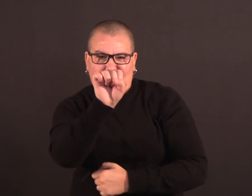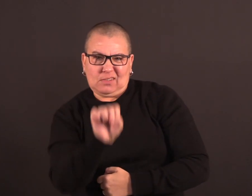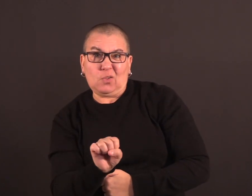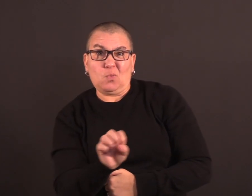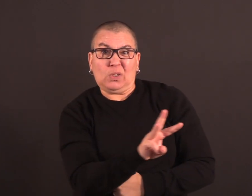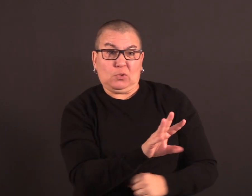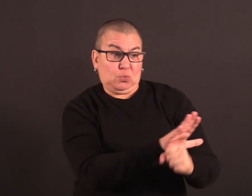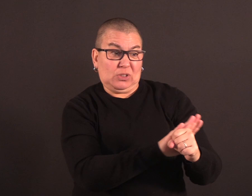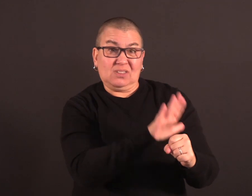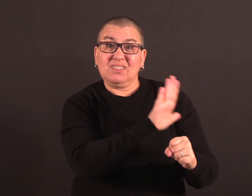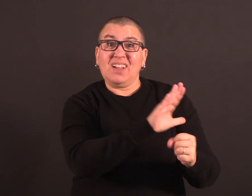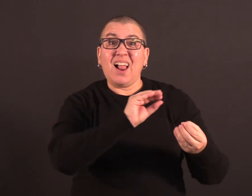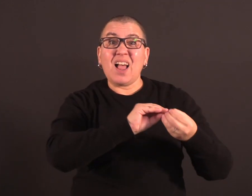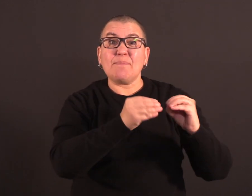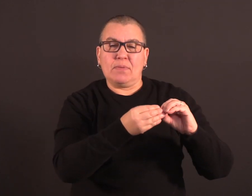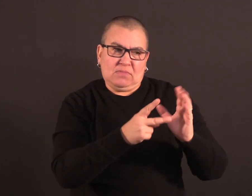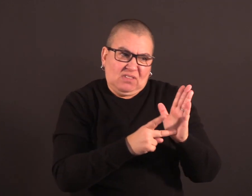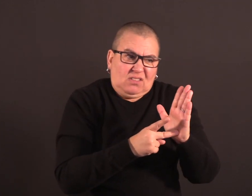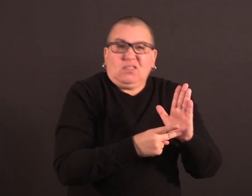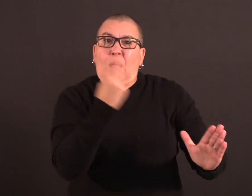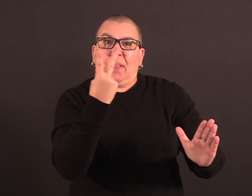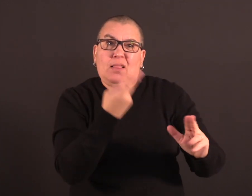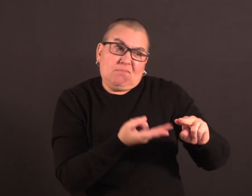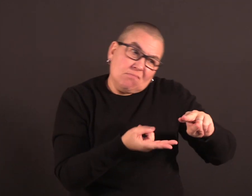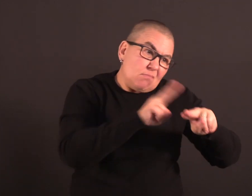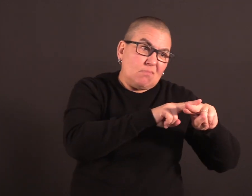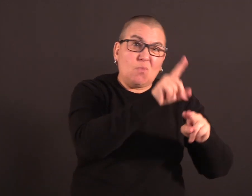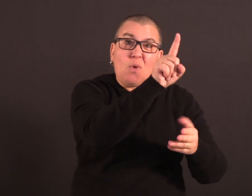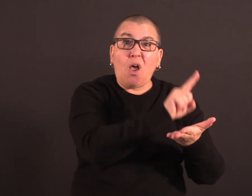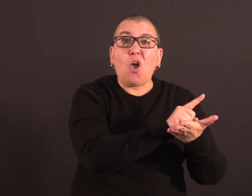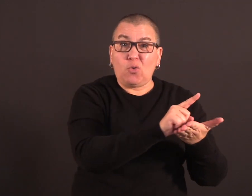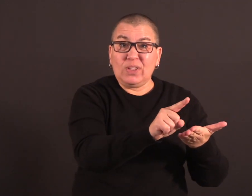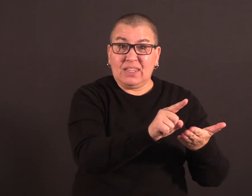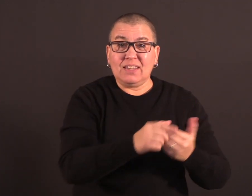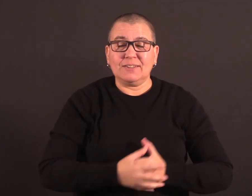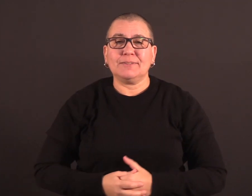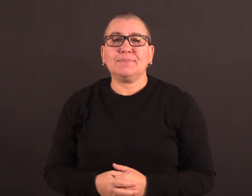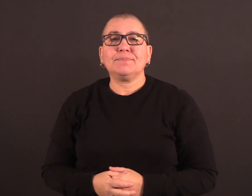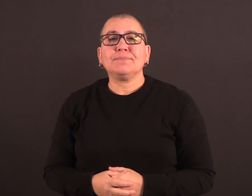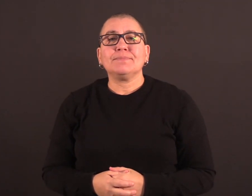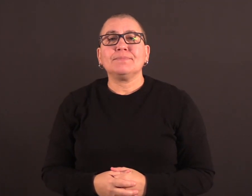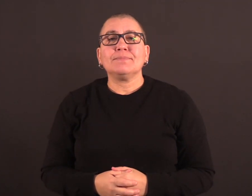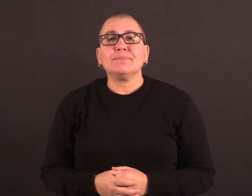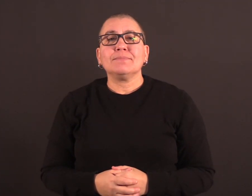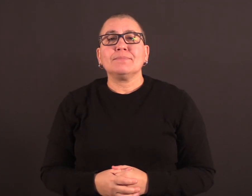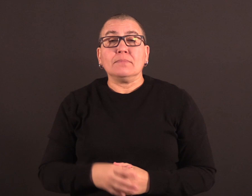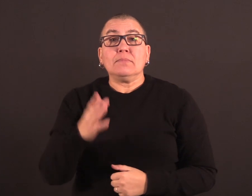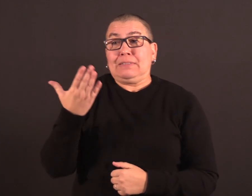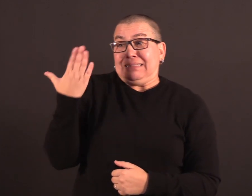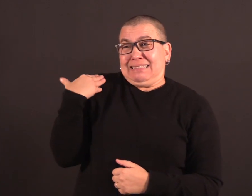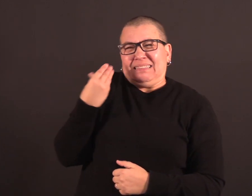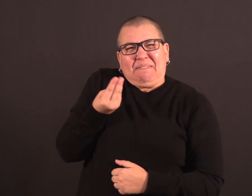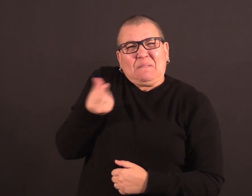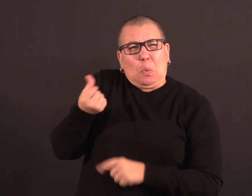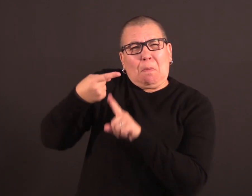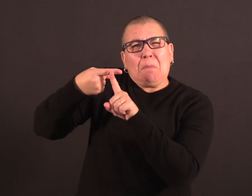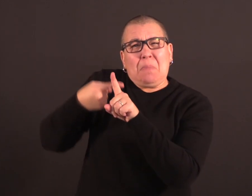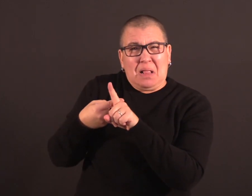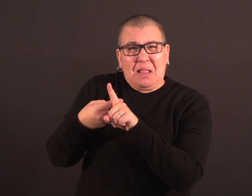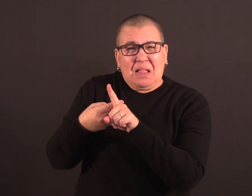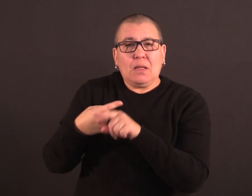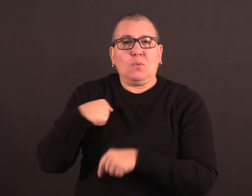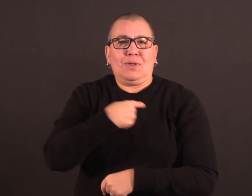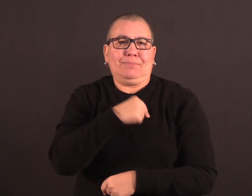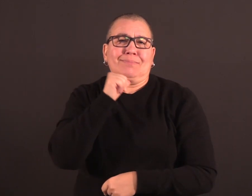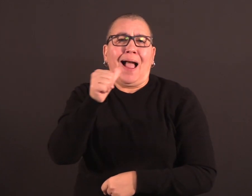South West region, where COVID-19 levels measured in wastewater doubled in the most recent week.